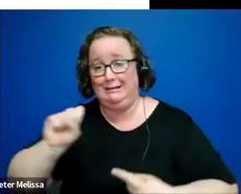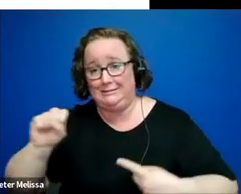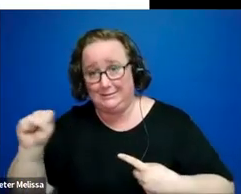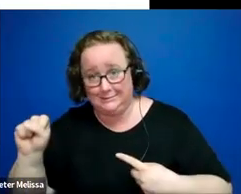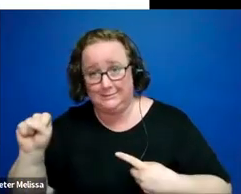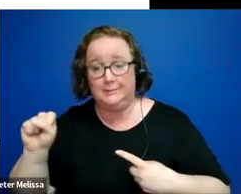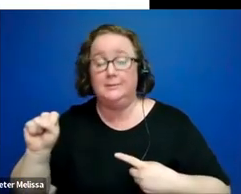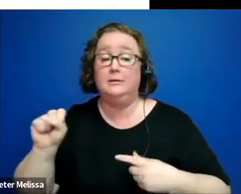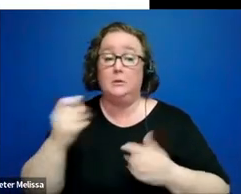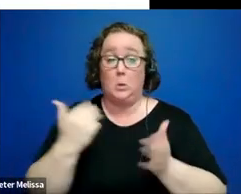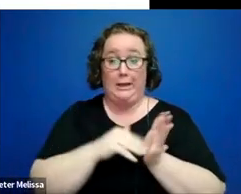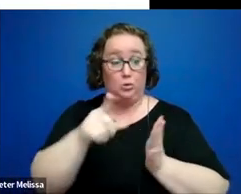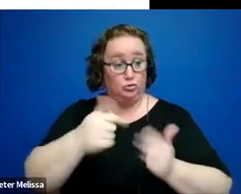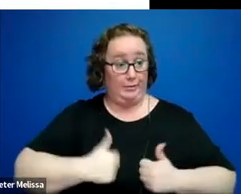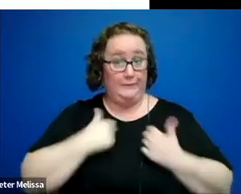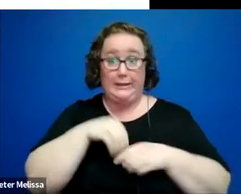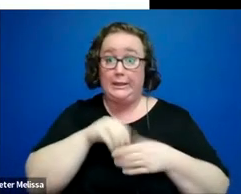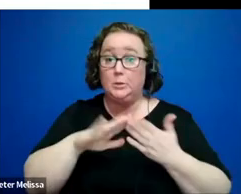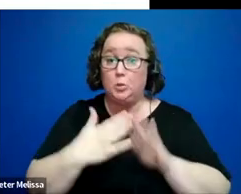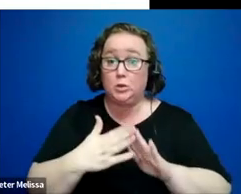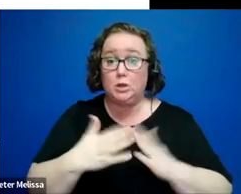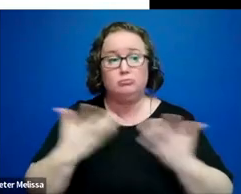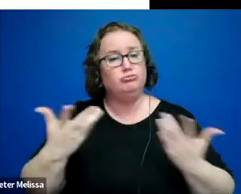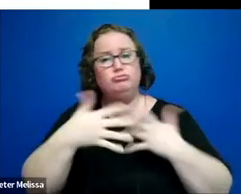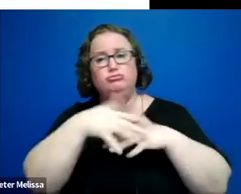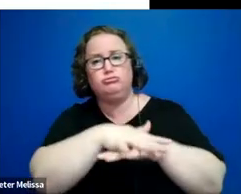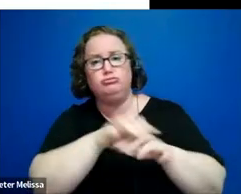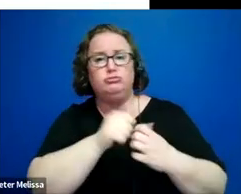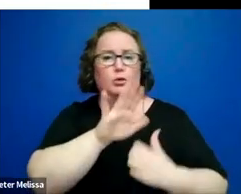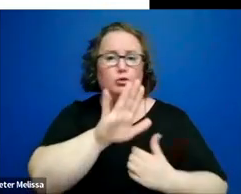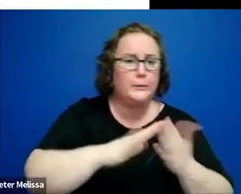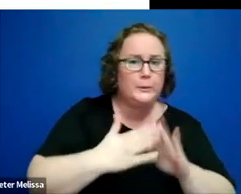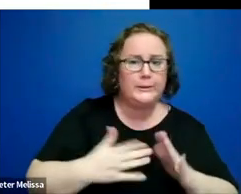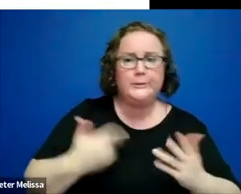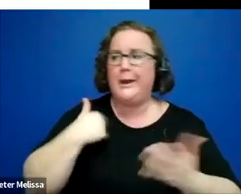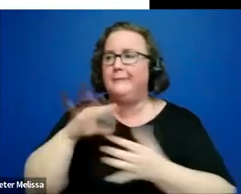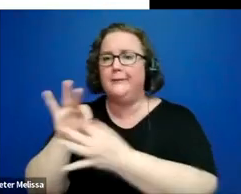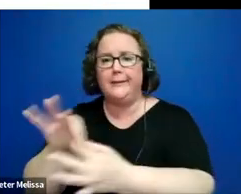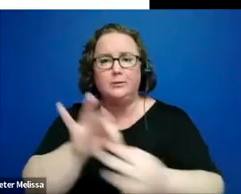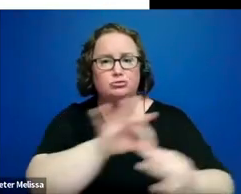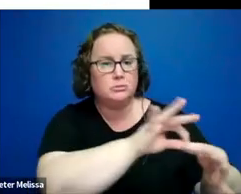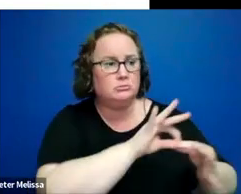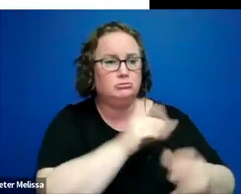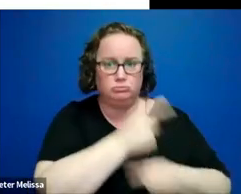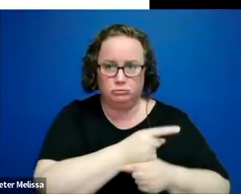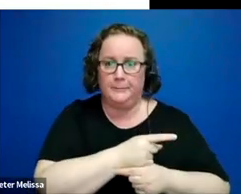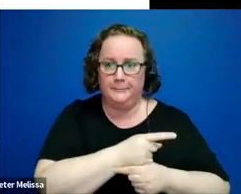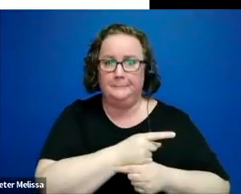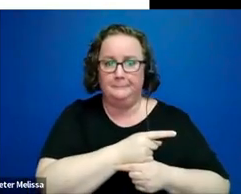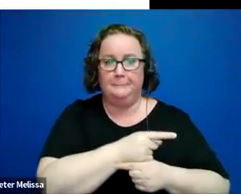community. You're integrated into your community. You have relationships that leads to having a